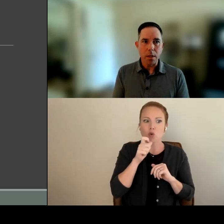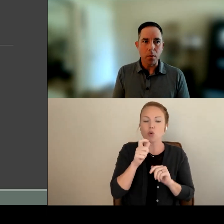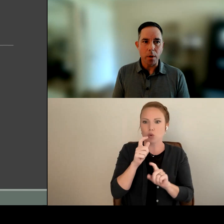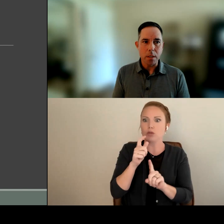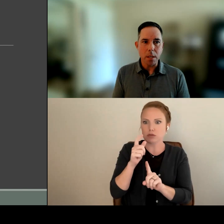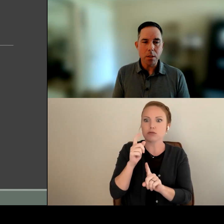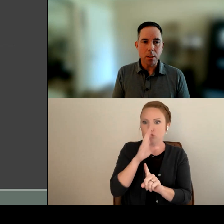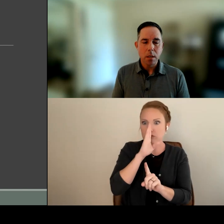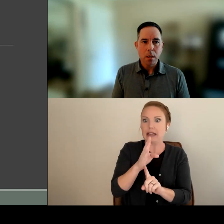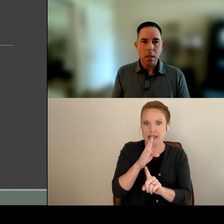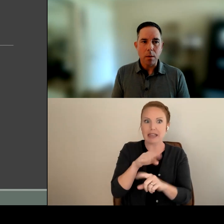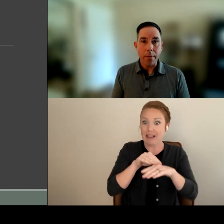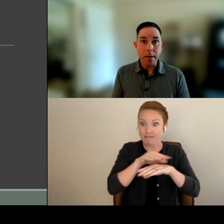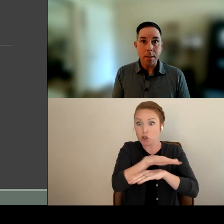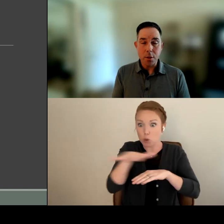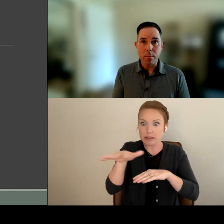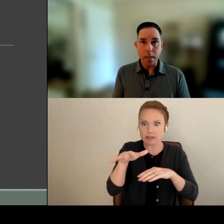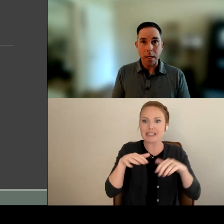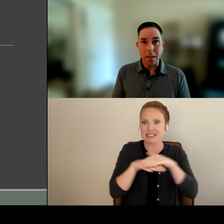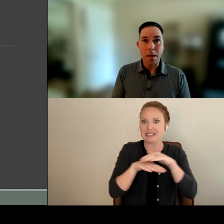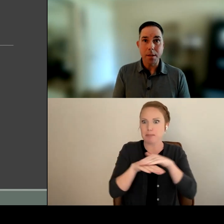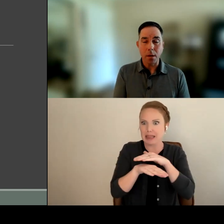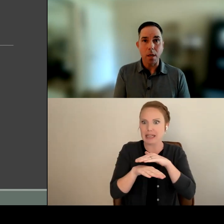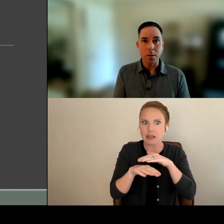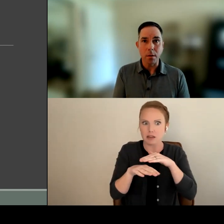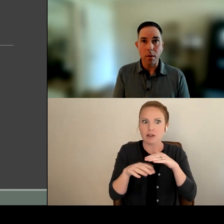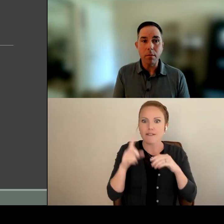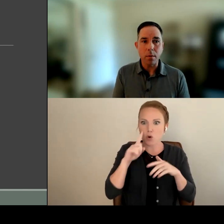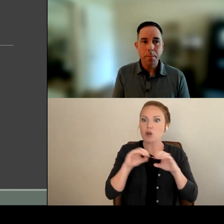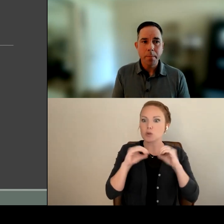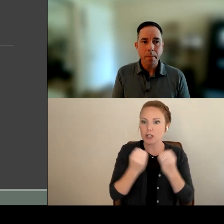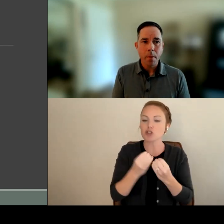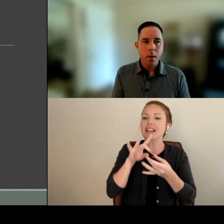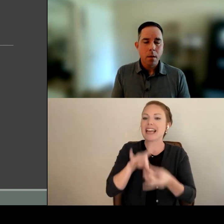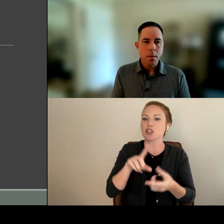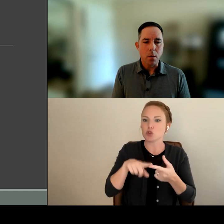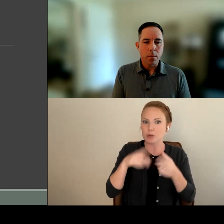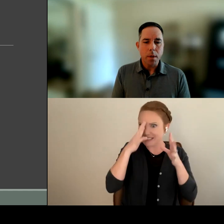accessibility within an organization at that decision-making and content creation level.